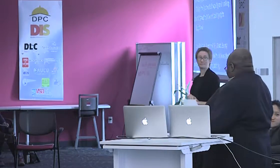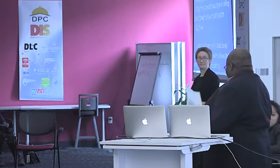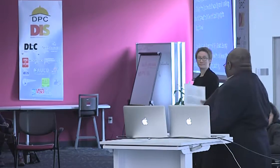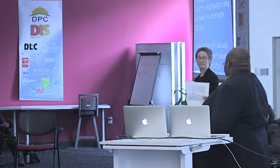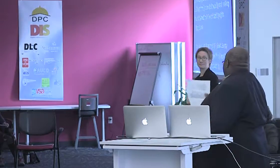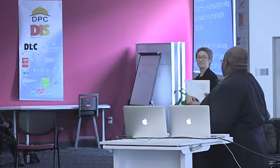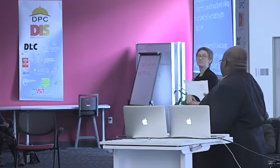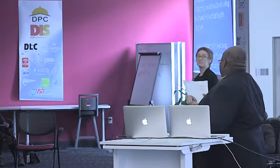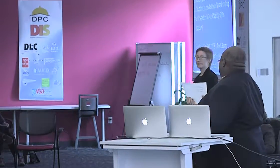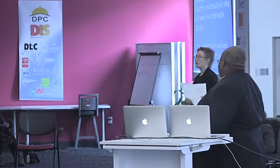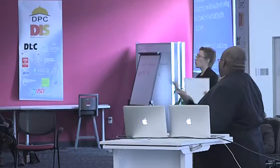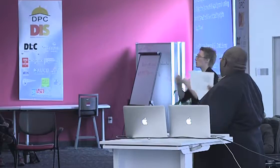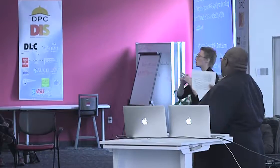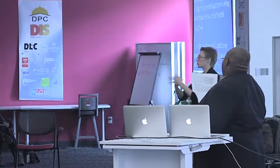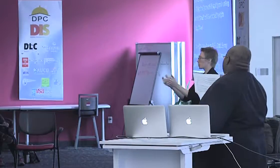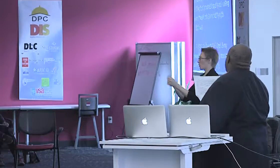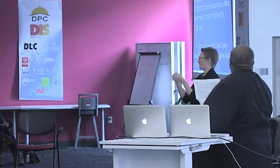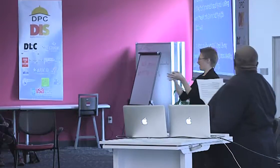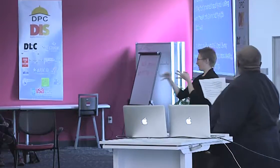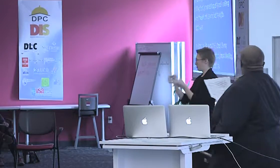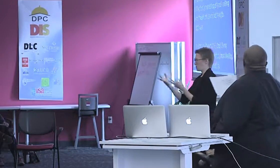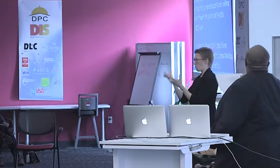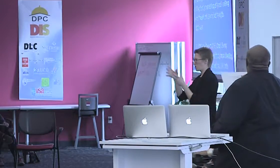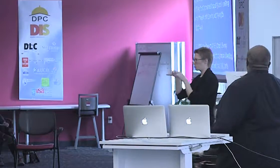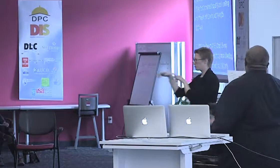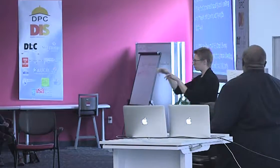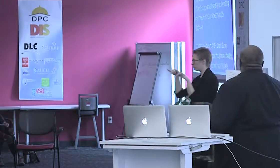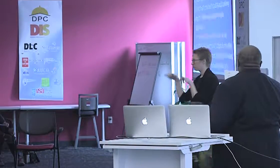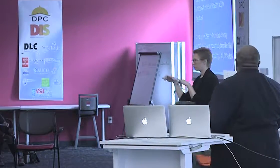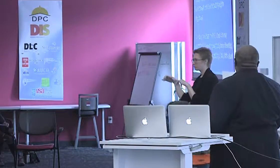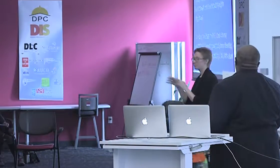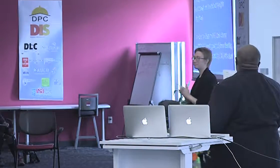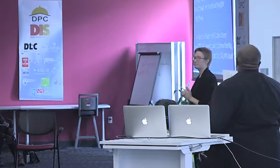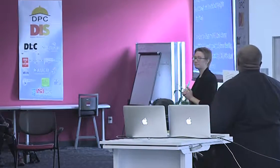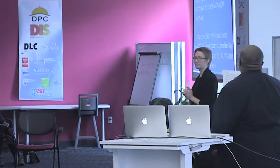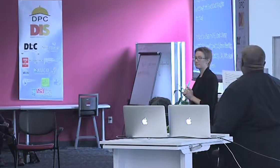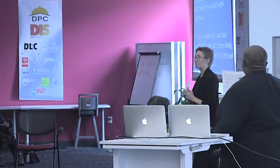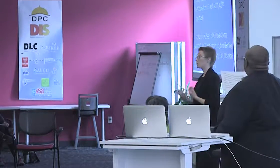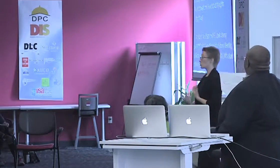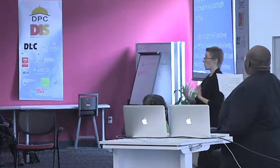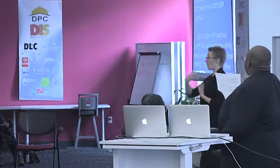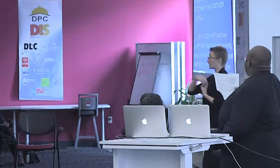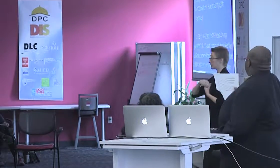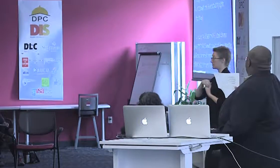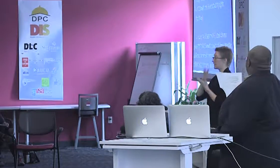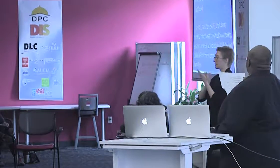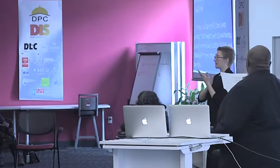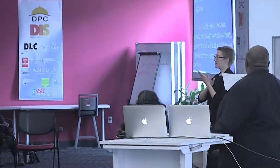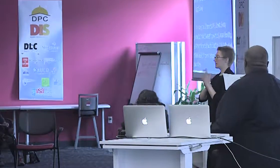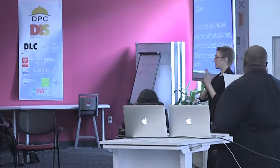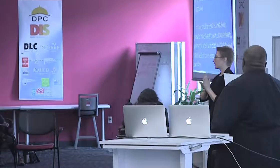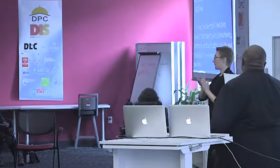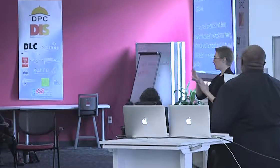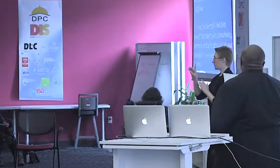So let's start with some definitions, so we're all on the same page. So autism is a developmental disability that affects social interaction,